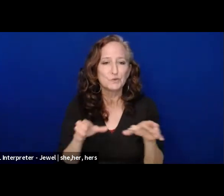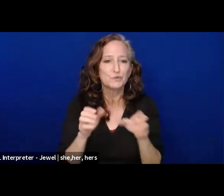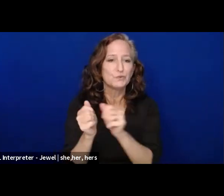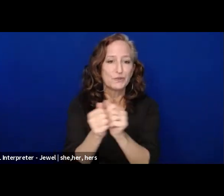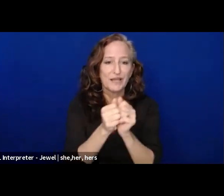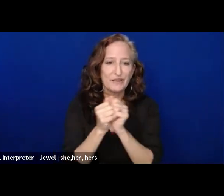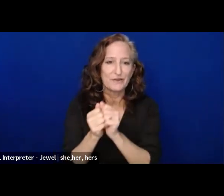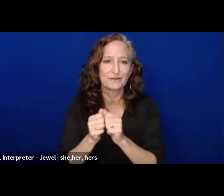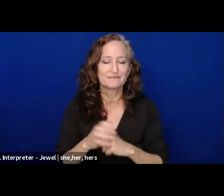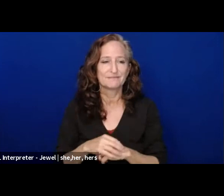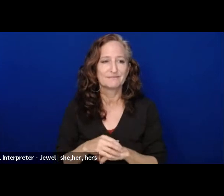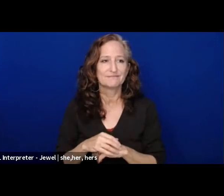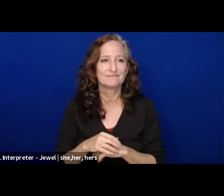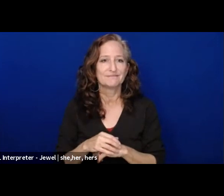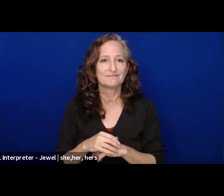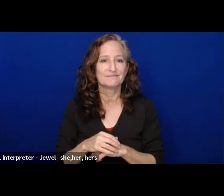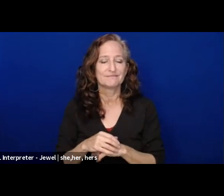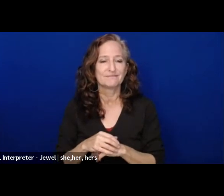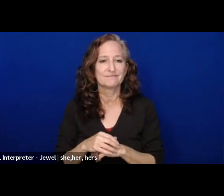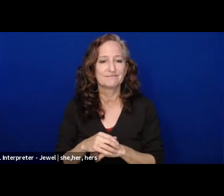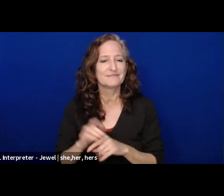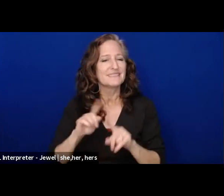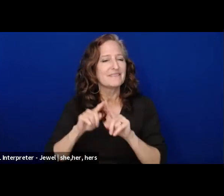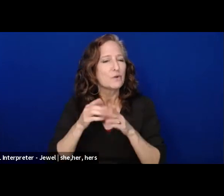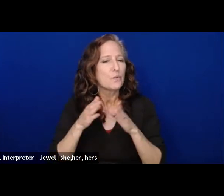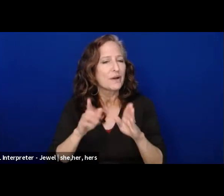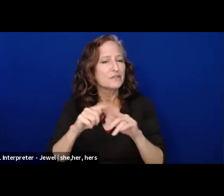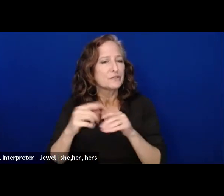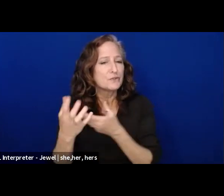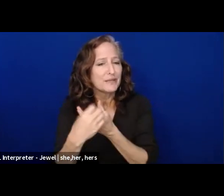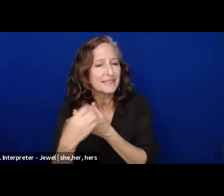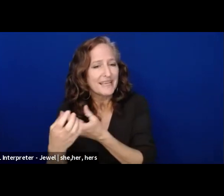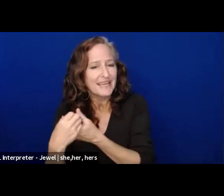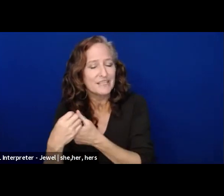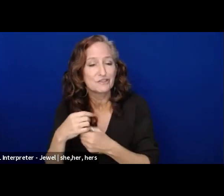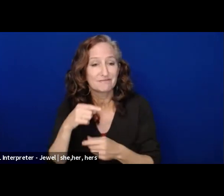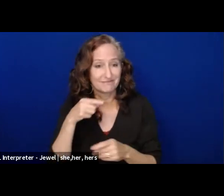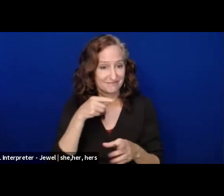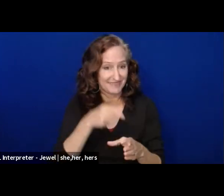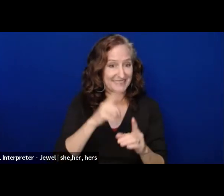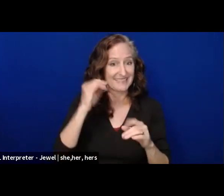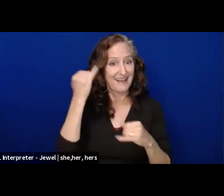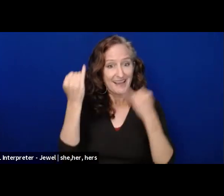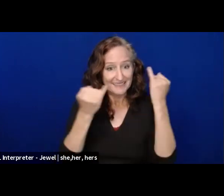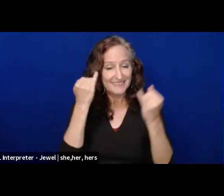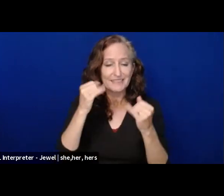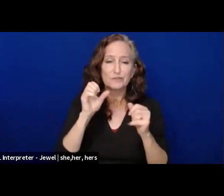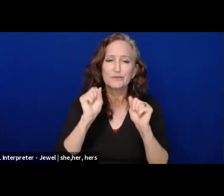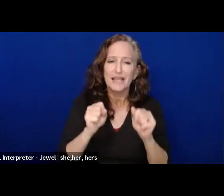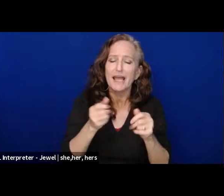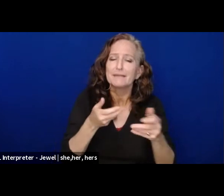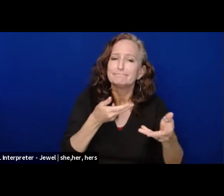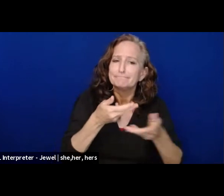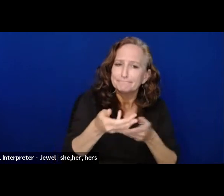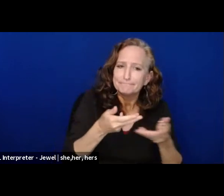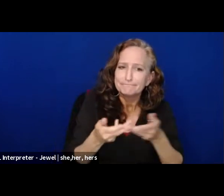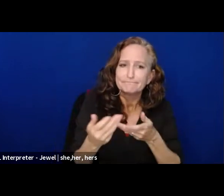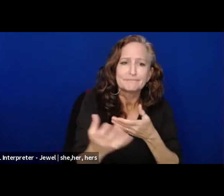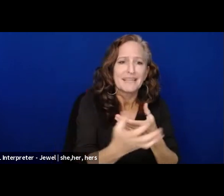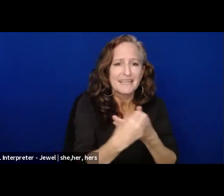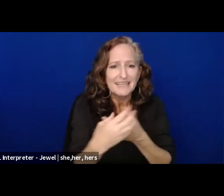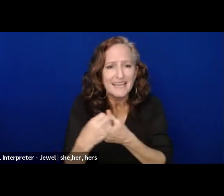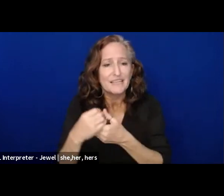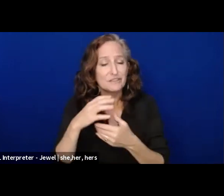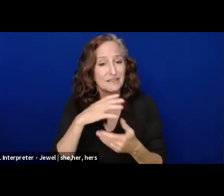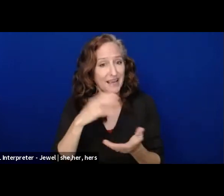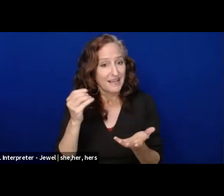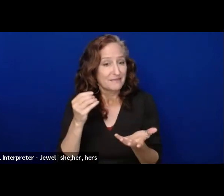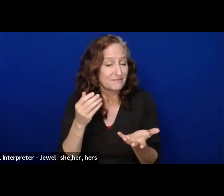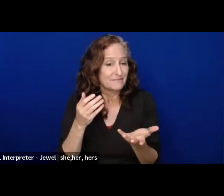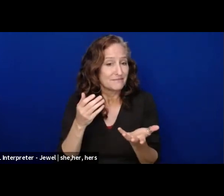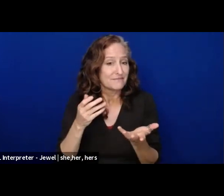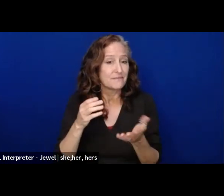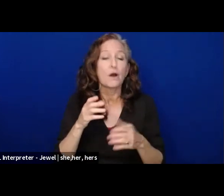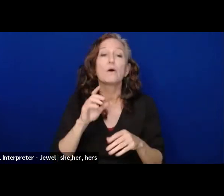Engagement. Part of that is engagement. You can find volunteer opportunities to work together.